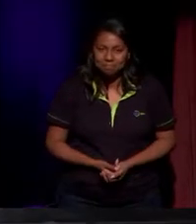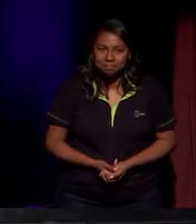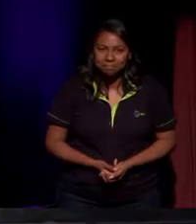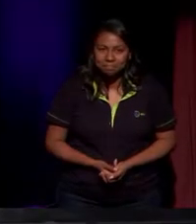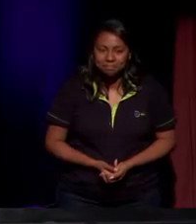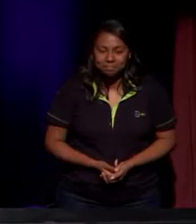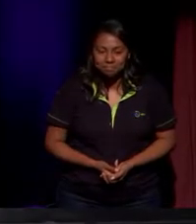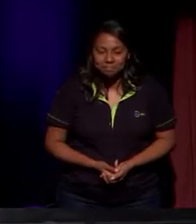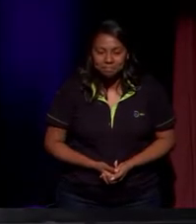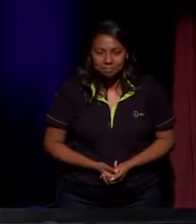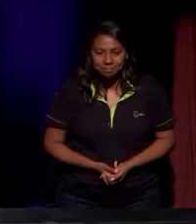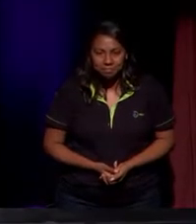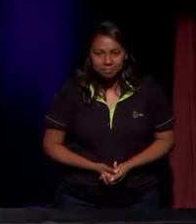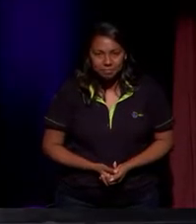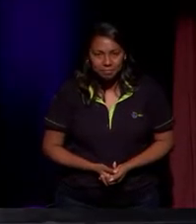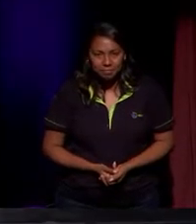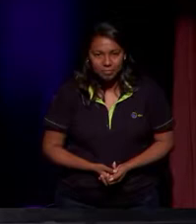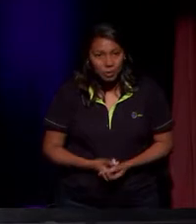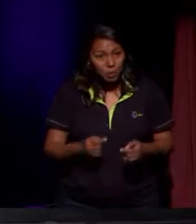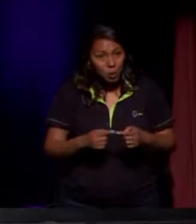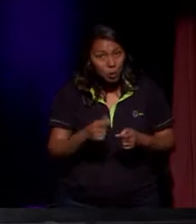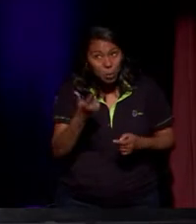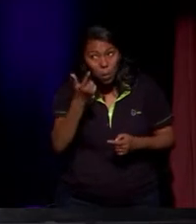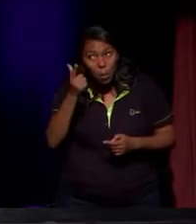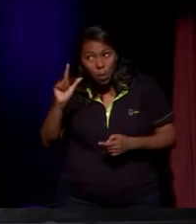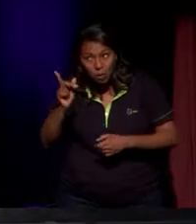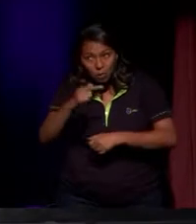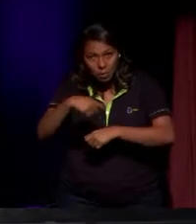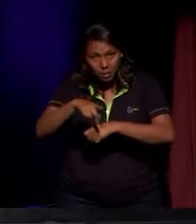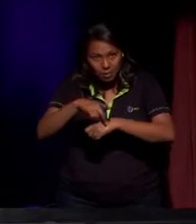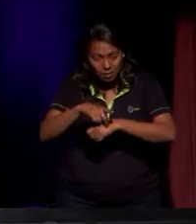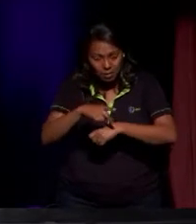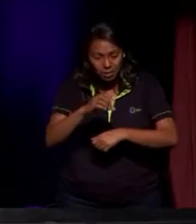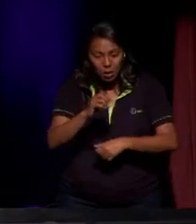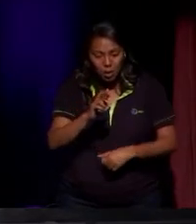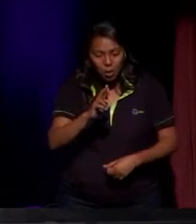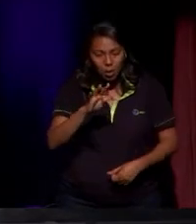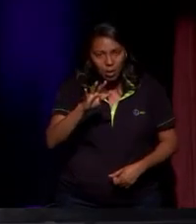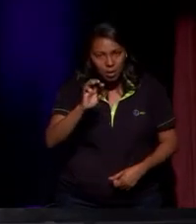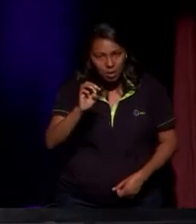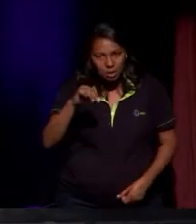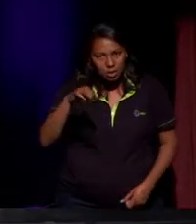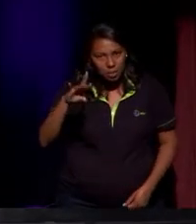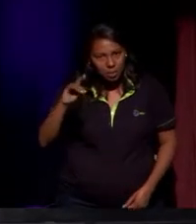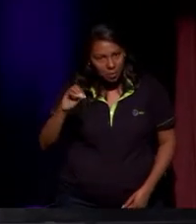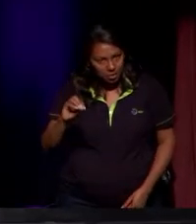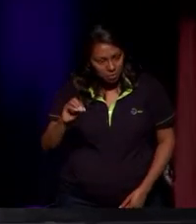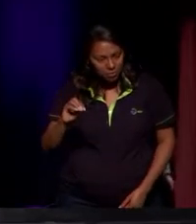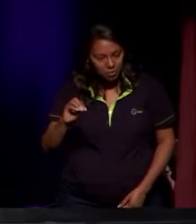In relation to the other countries of the Middle East, is a Westernized country, I also always like to stress the following,